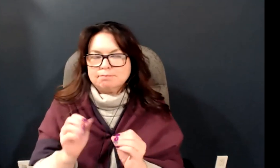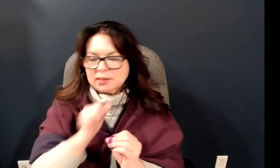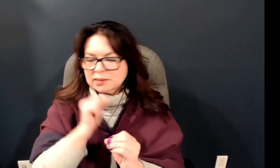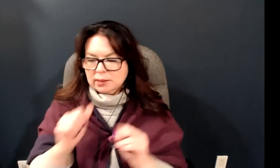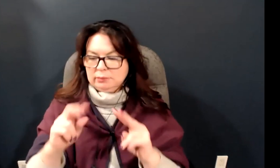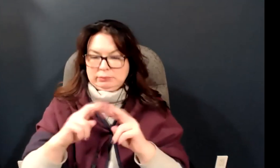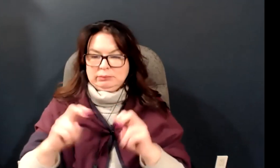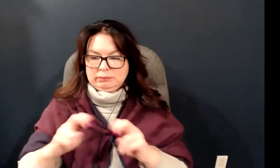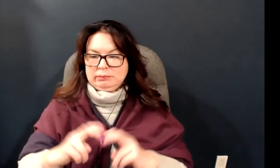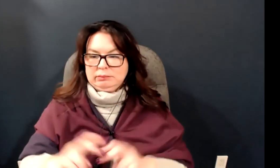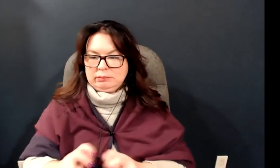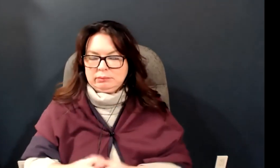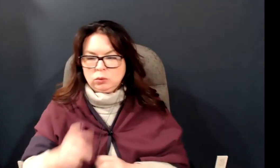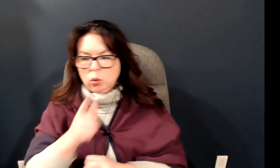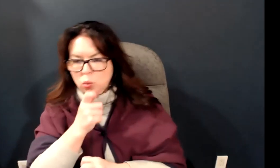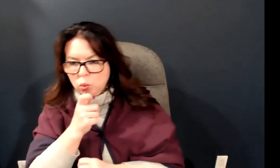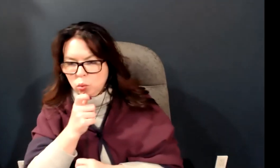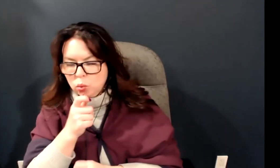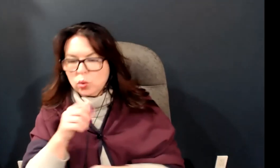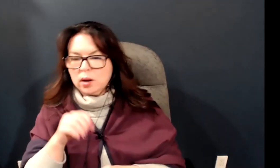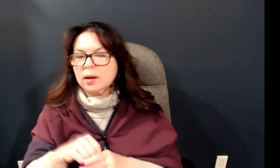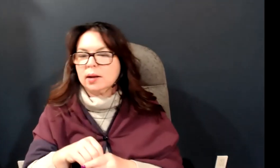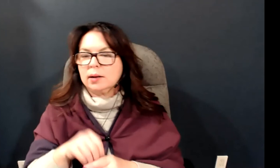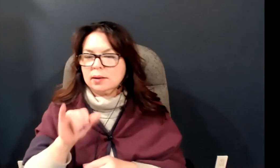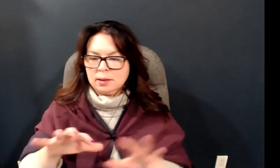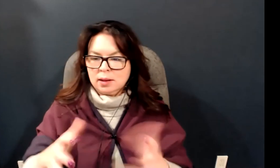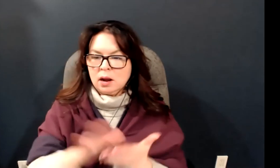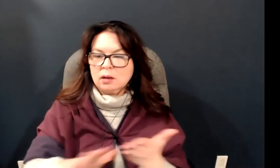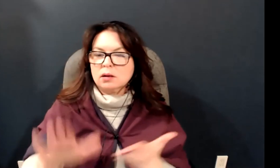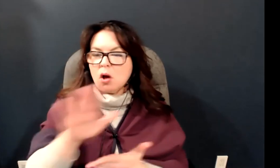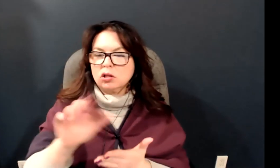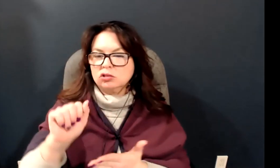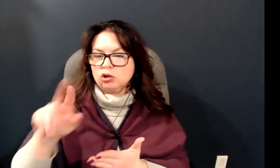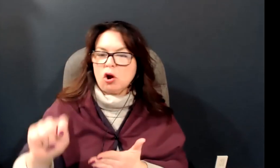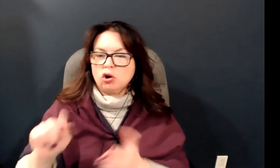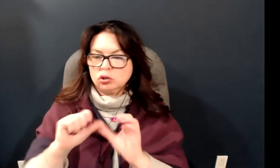work for the historical record within the visual arts, that makes a difference.